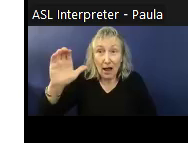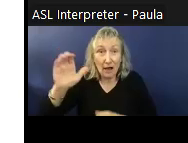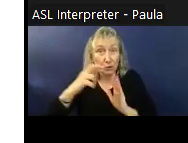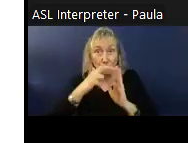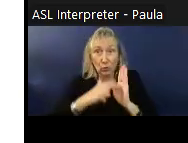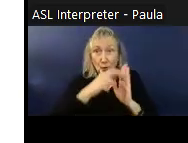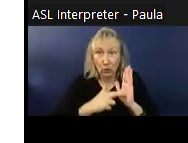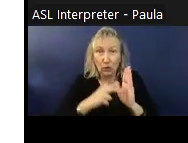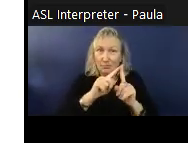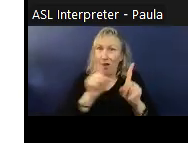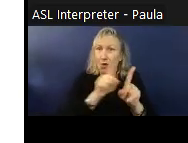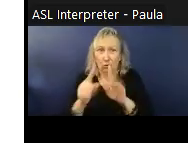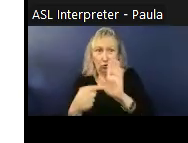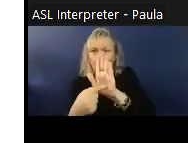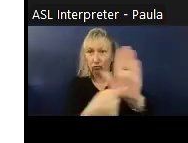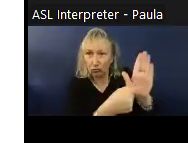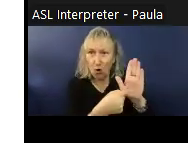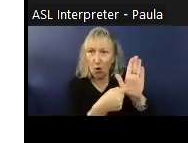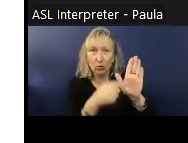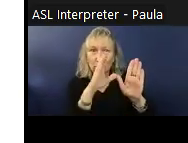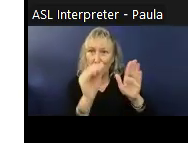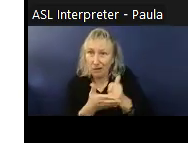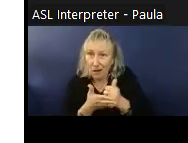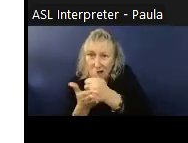and reflective of the communities they impact.